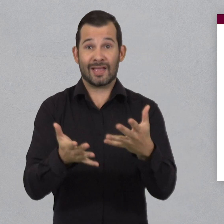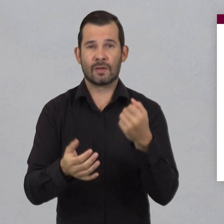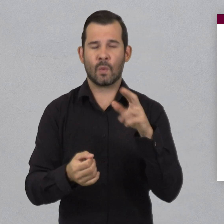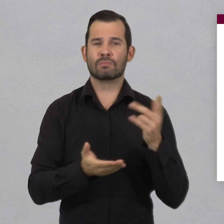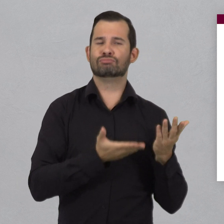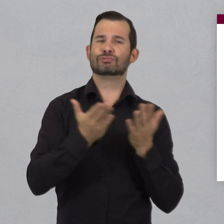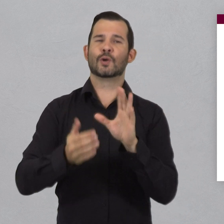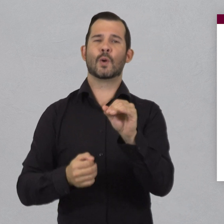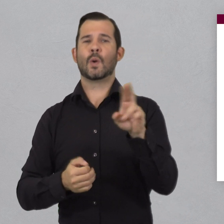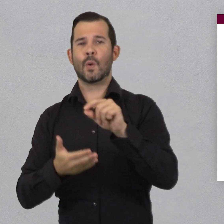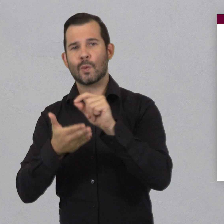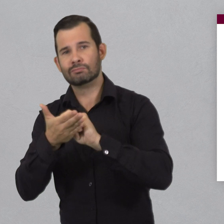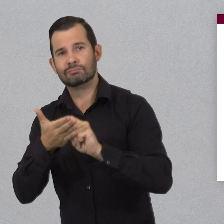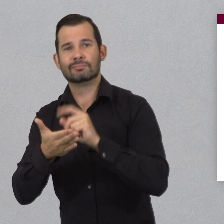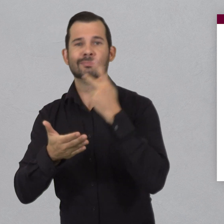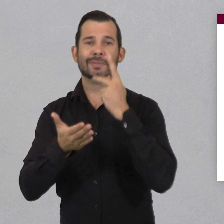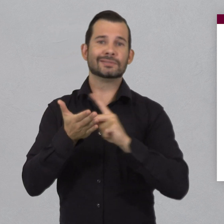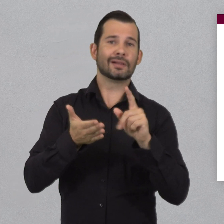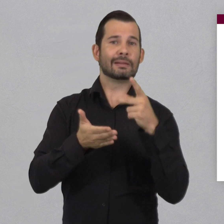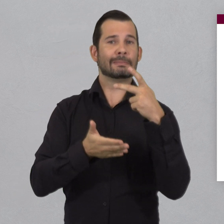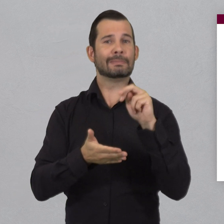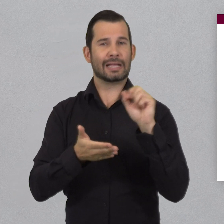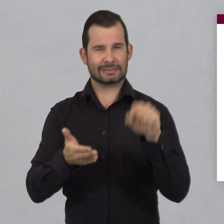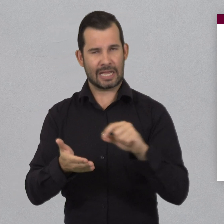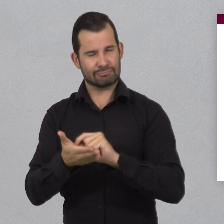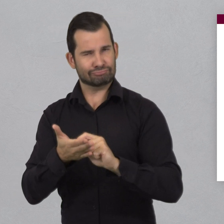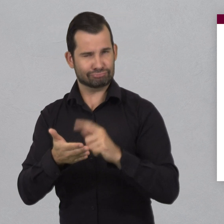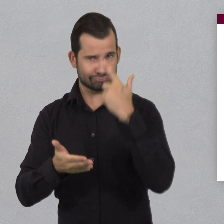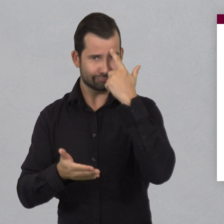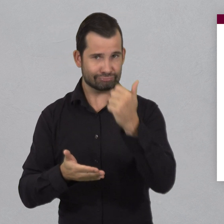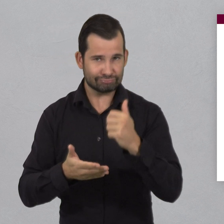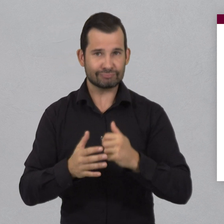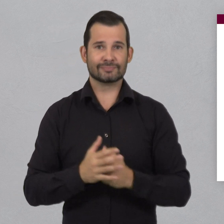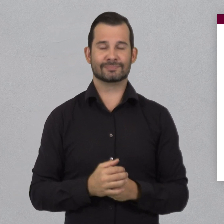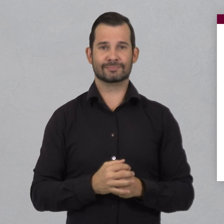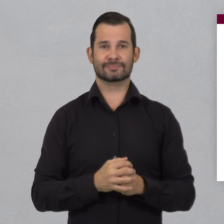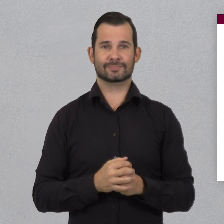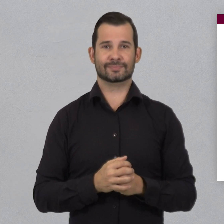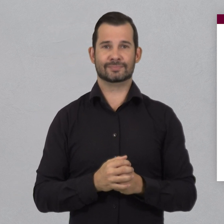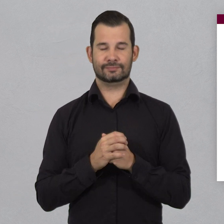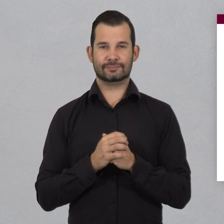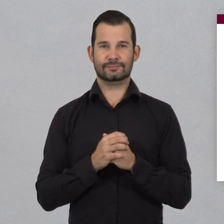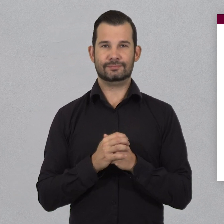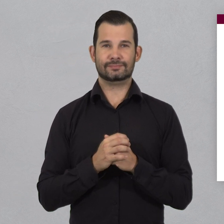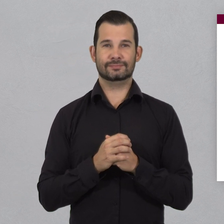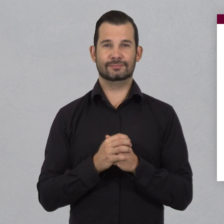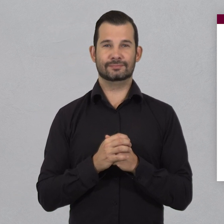mark your ballot with the pencil provided, or you can bring your own pen or pencil.